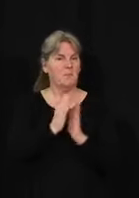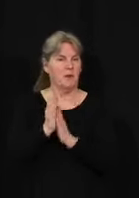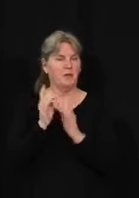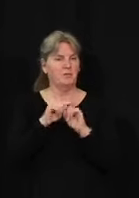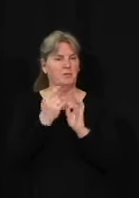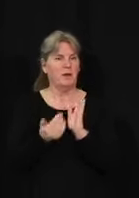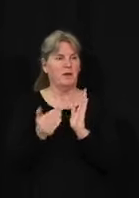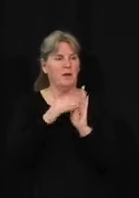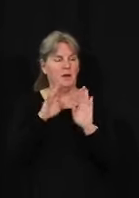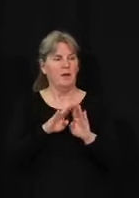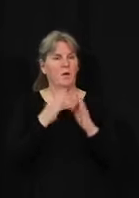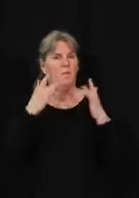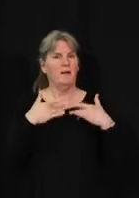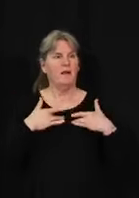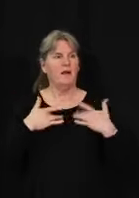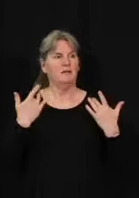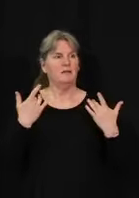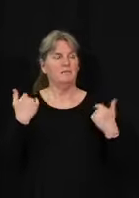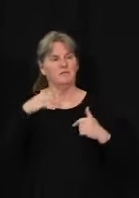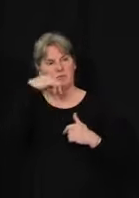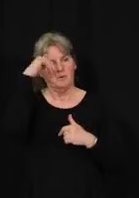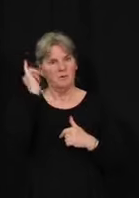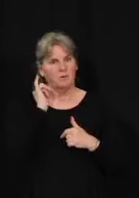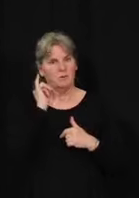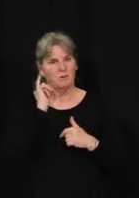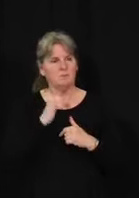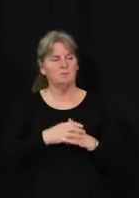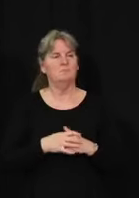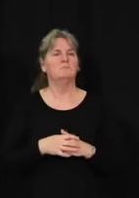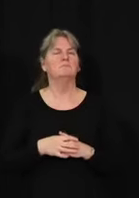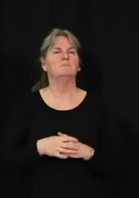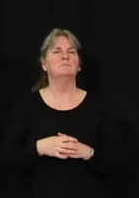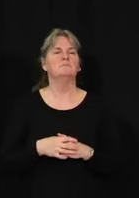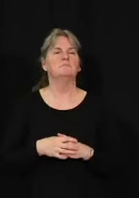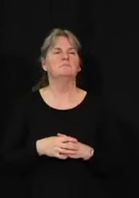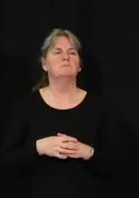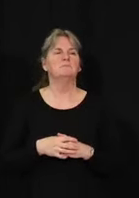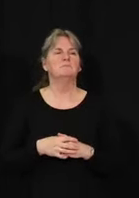reopen the activities for the Yukon?